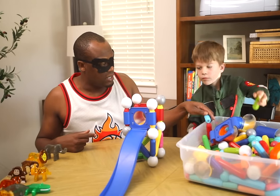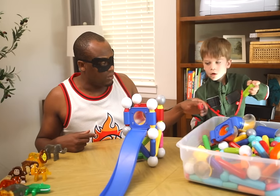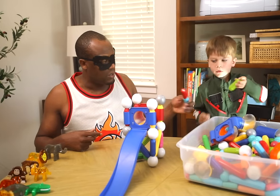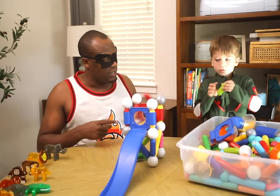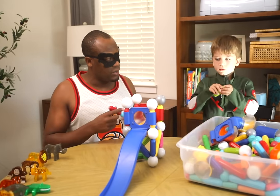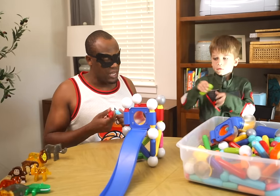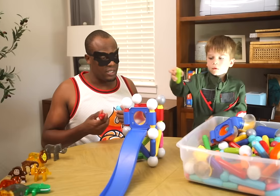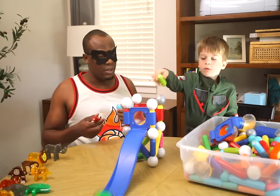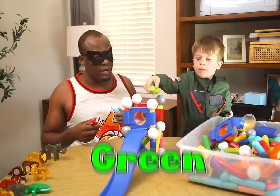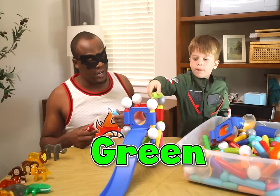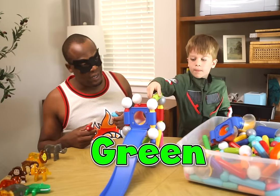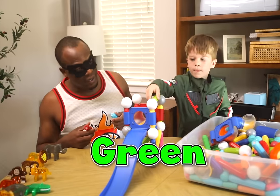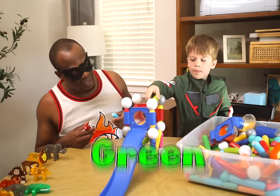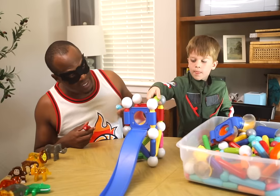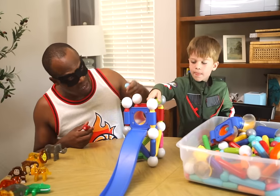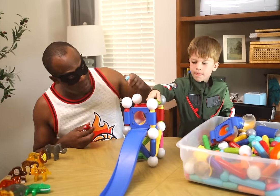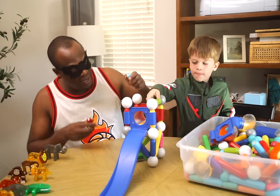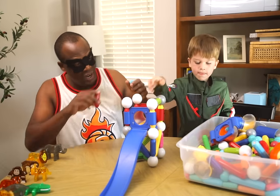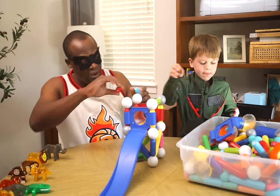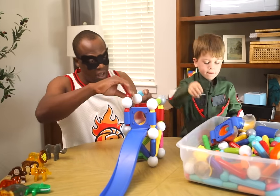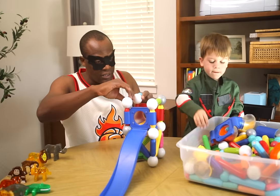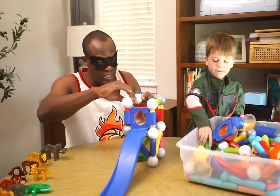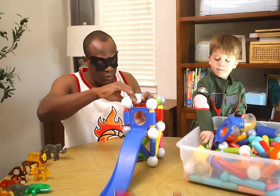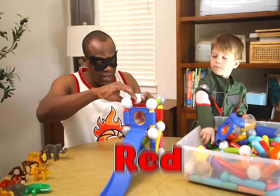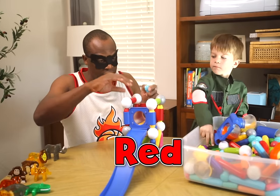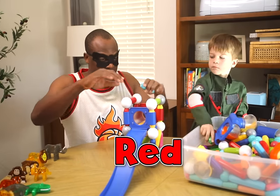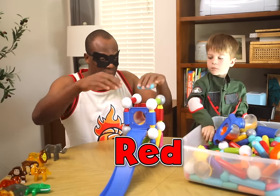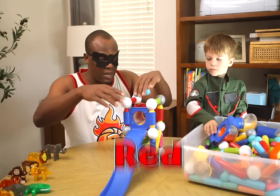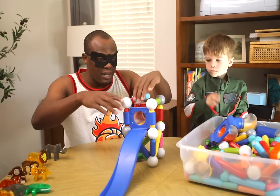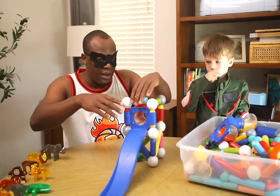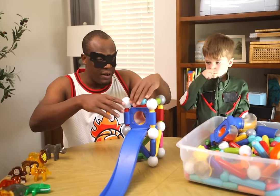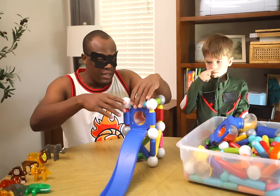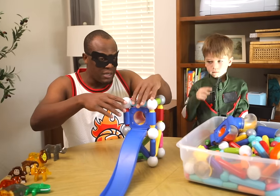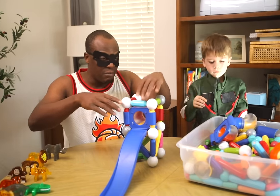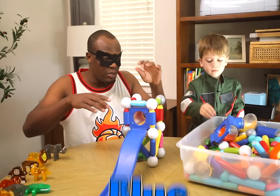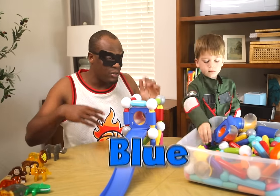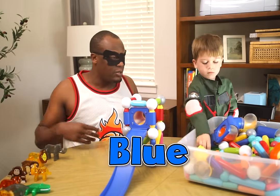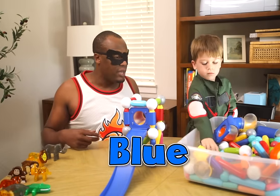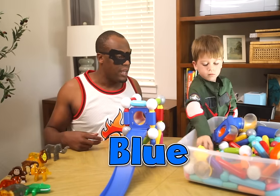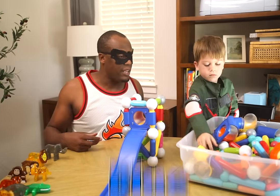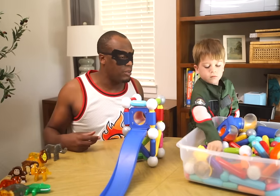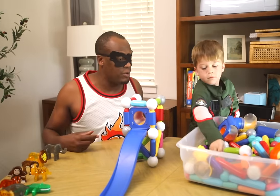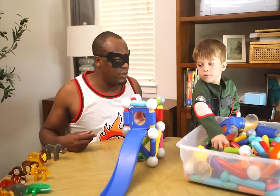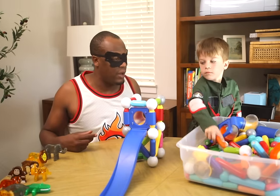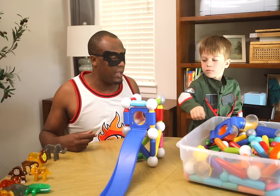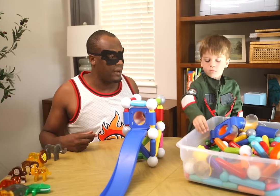So, you'll take the green and snap it in there. I'll take the red, snap it in there. Some blue, and then you go ahead.